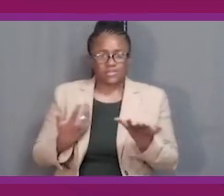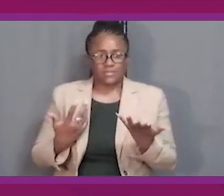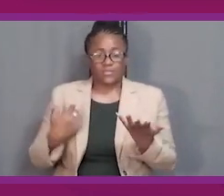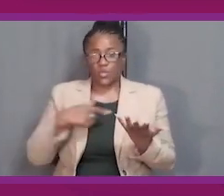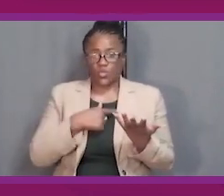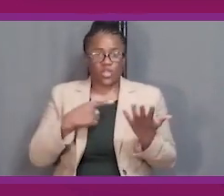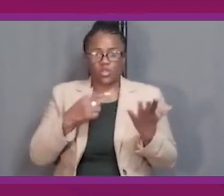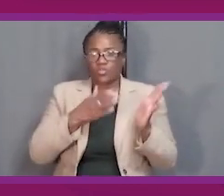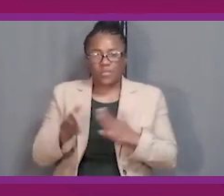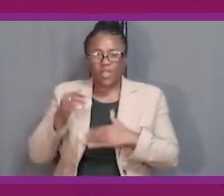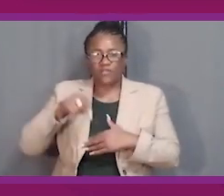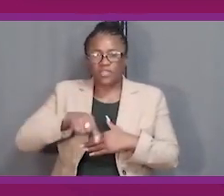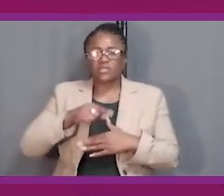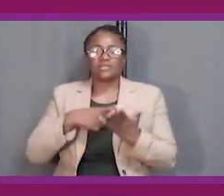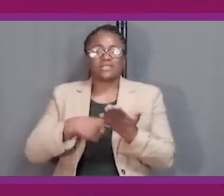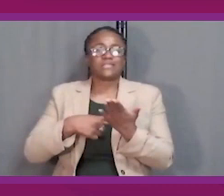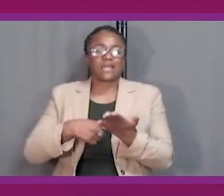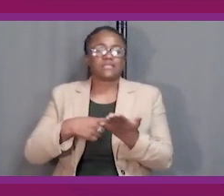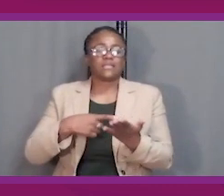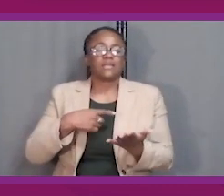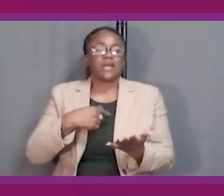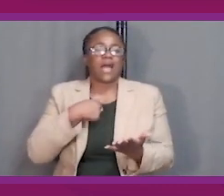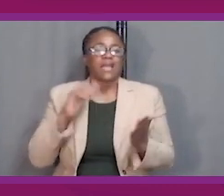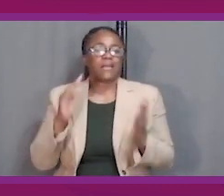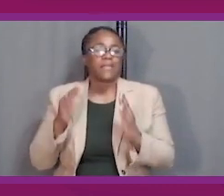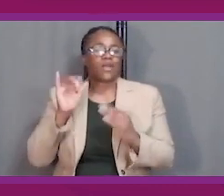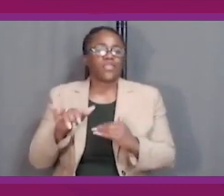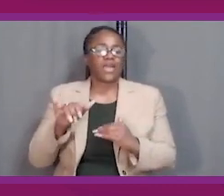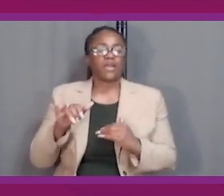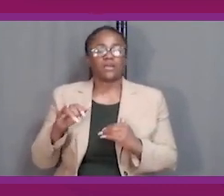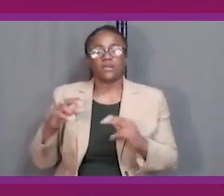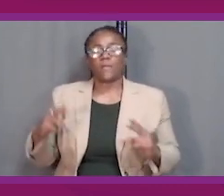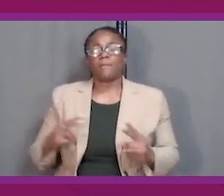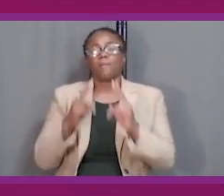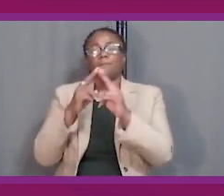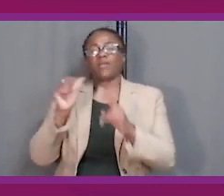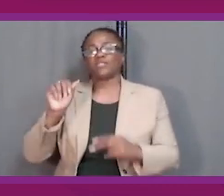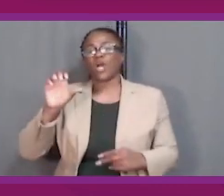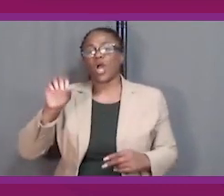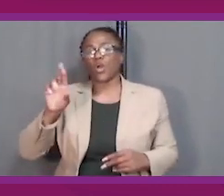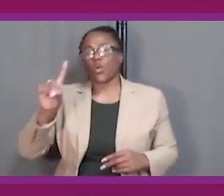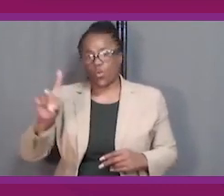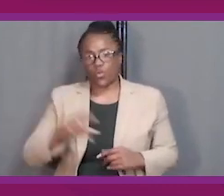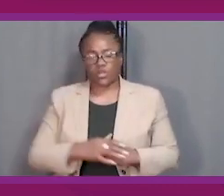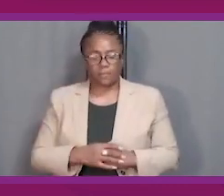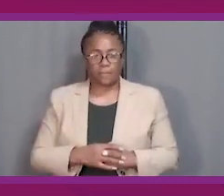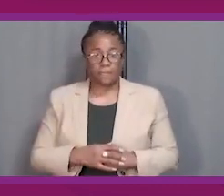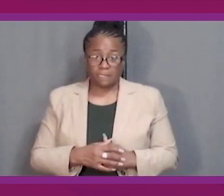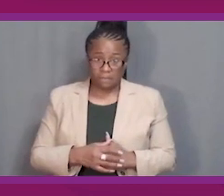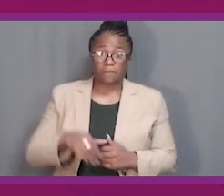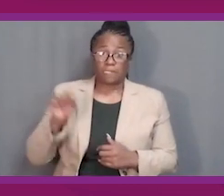Accords. That yes, the fact that the US was not part of signing on to them in the beginning, that